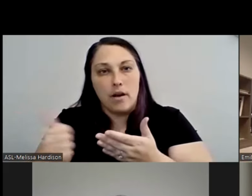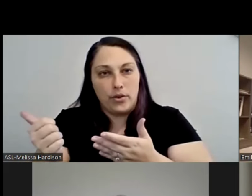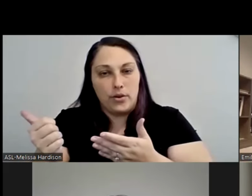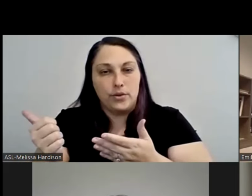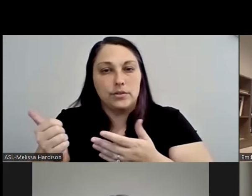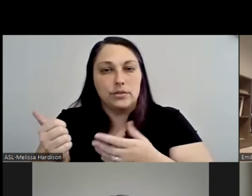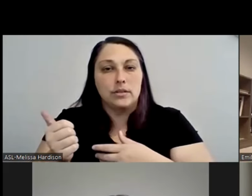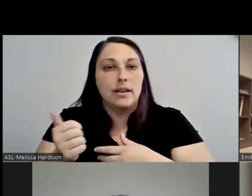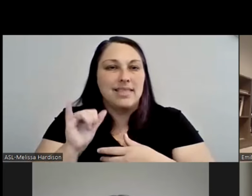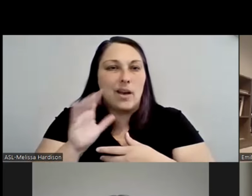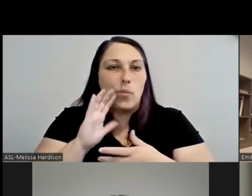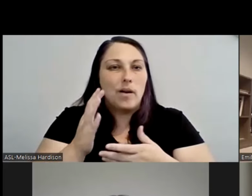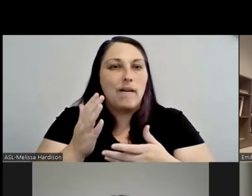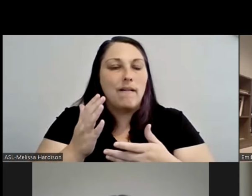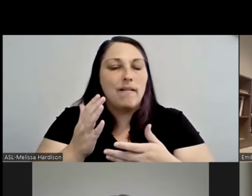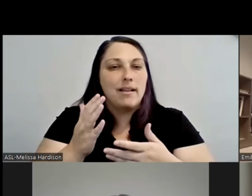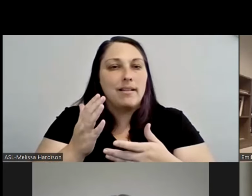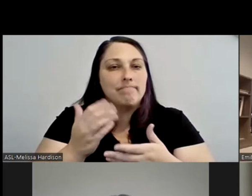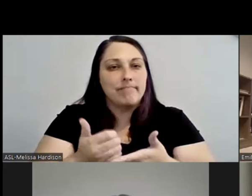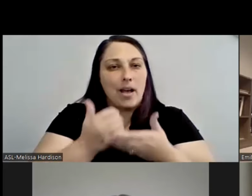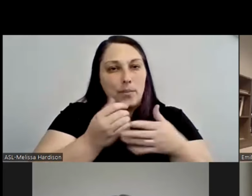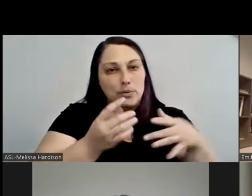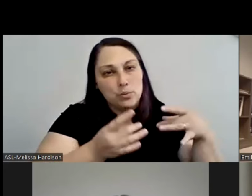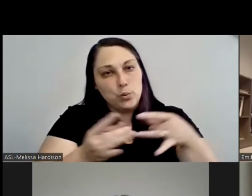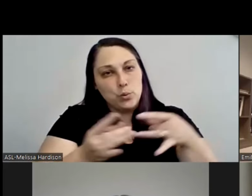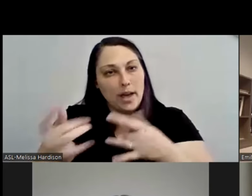table or could be at the table.